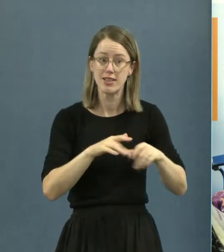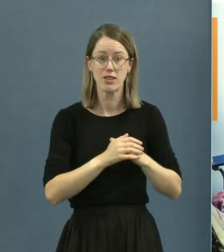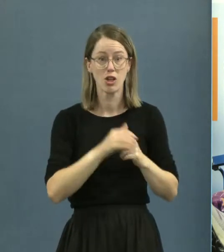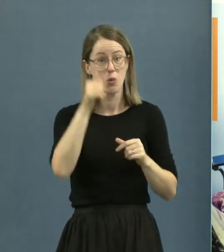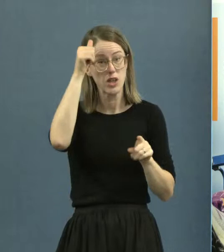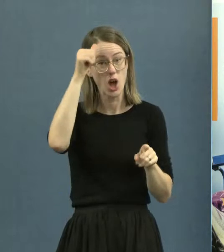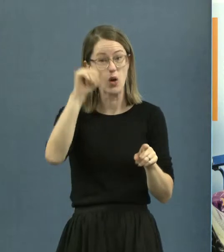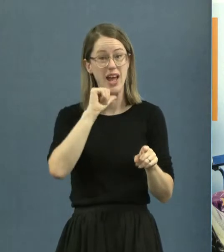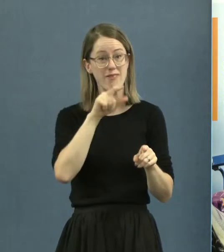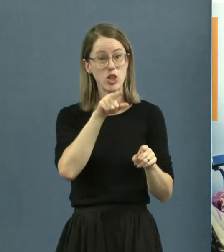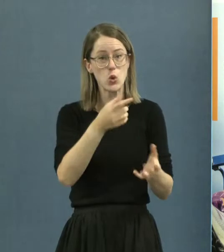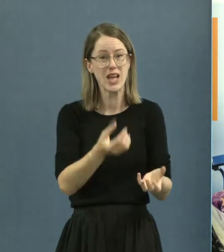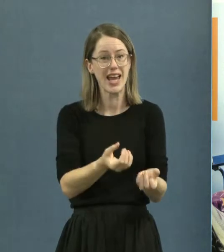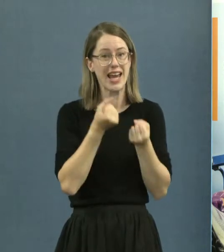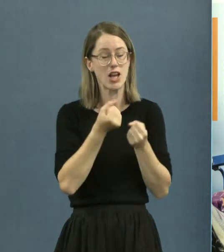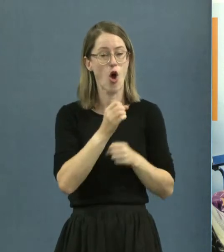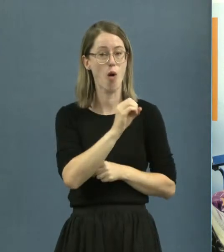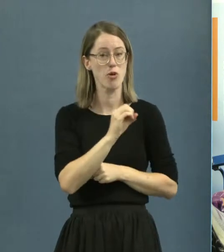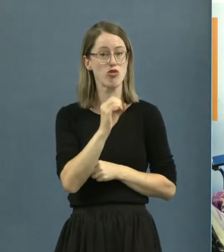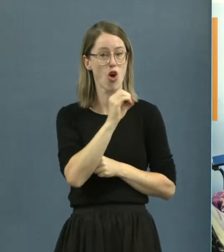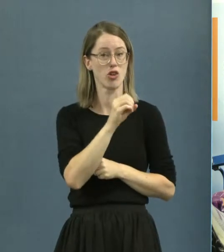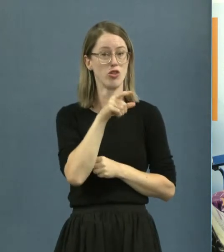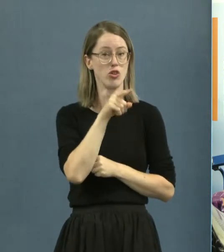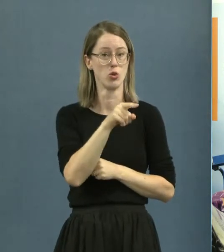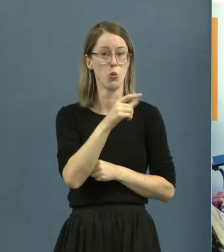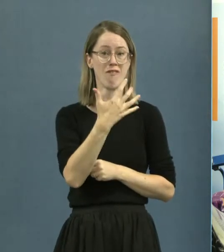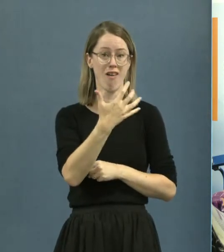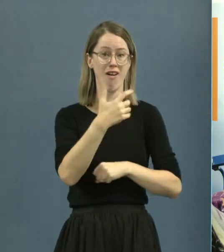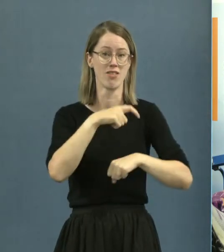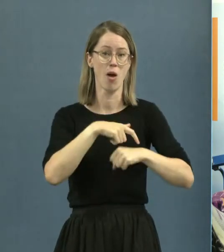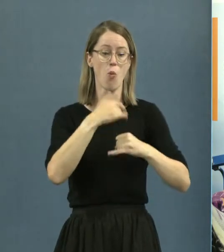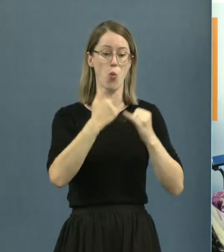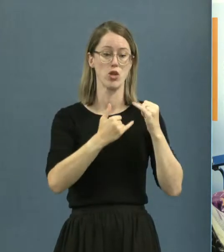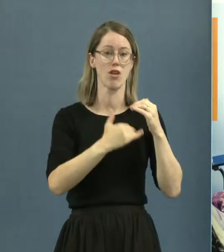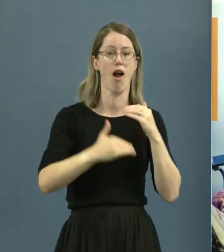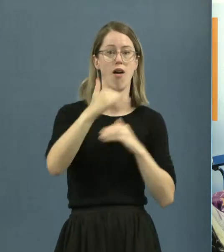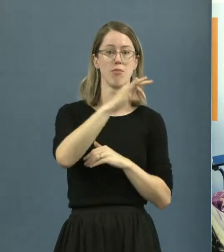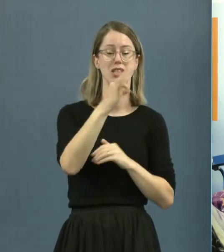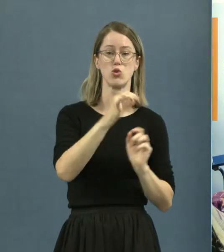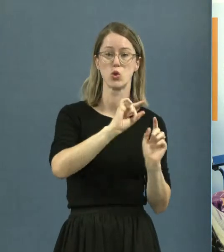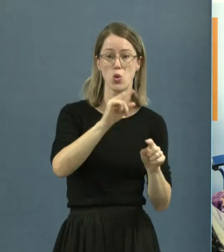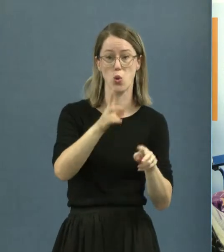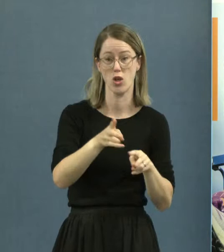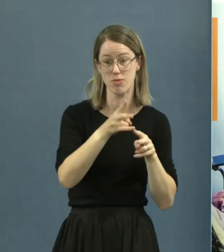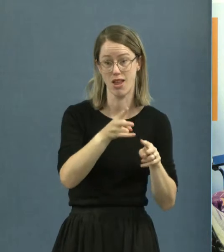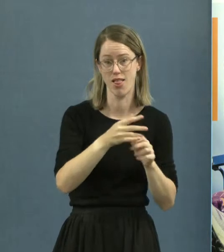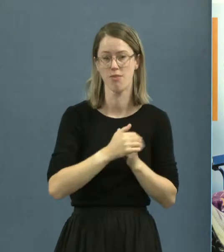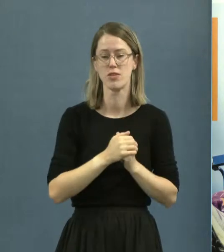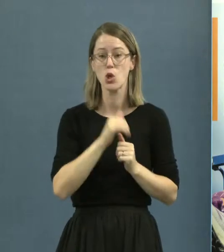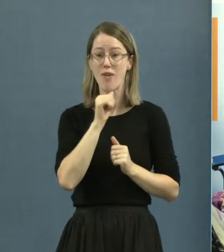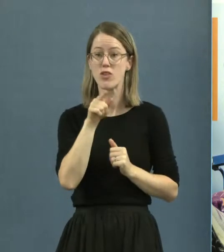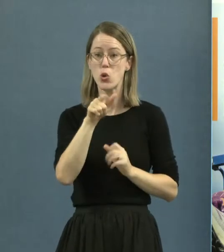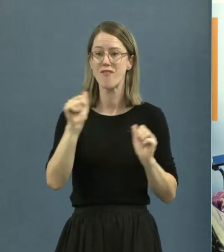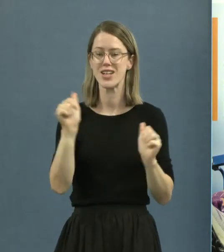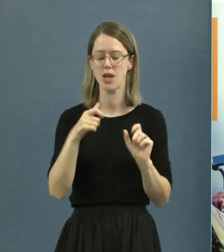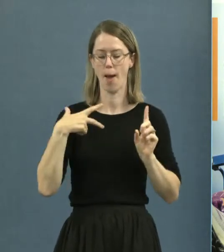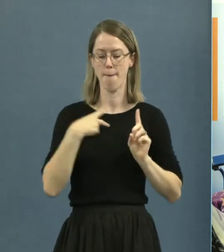and wear masks when diagnosed. We know your chances of being